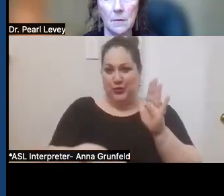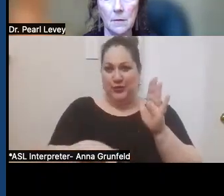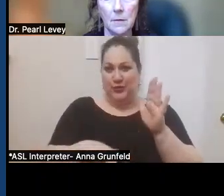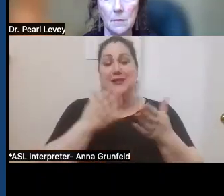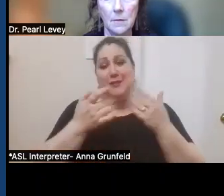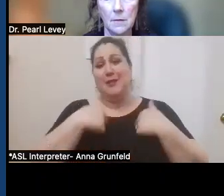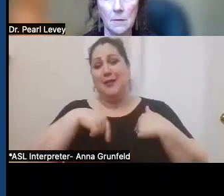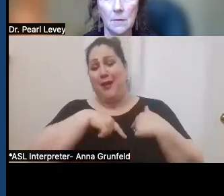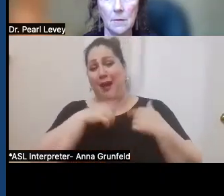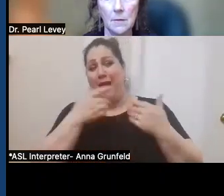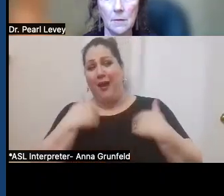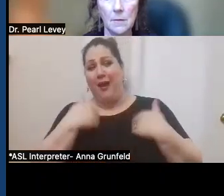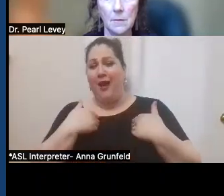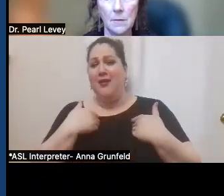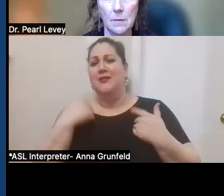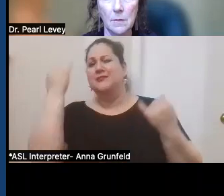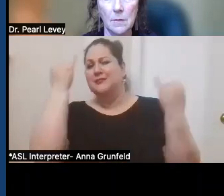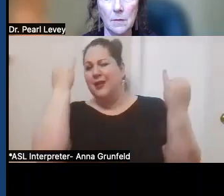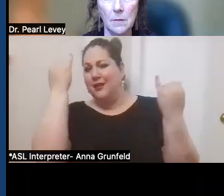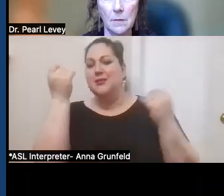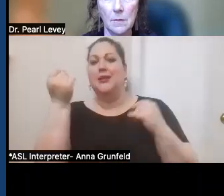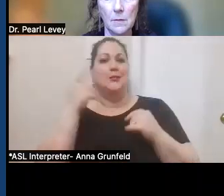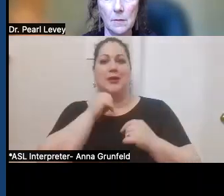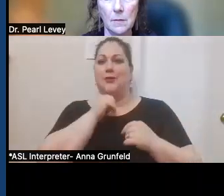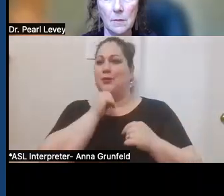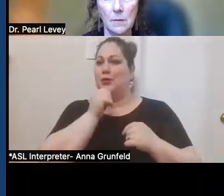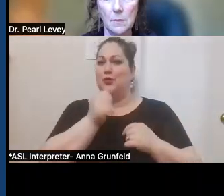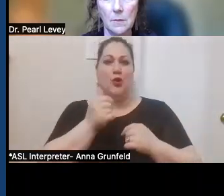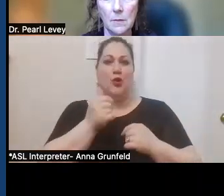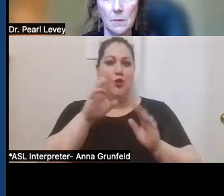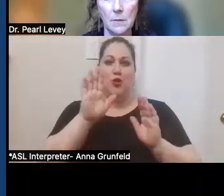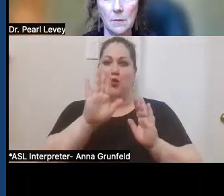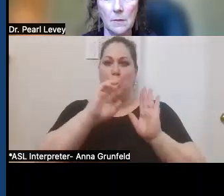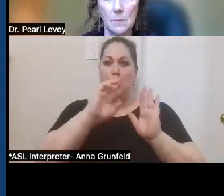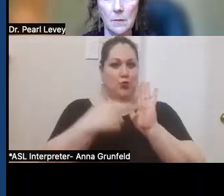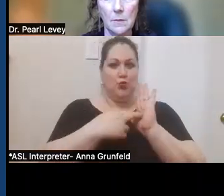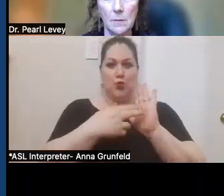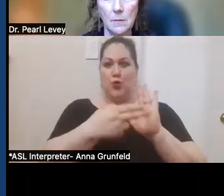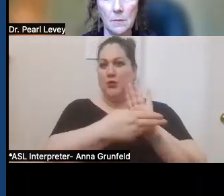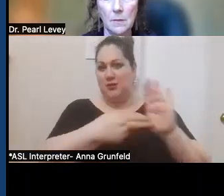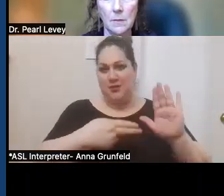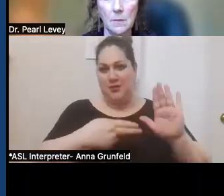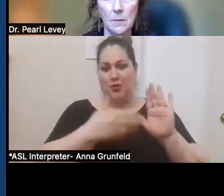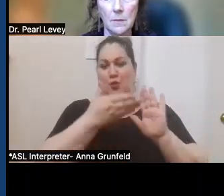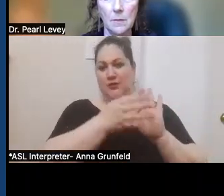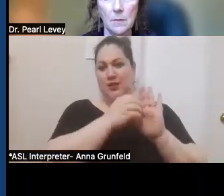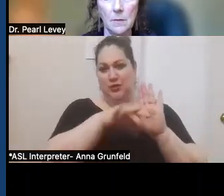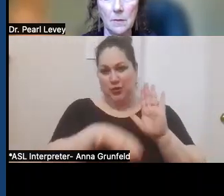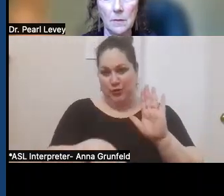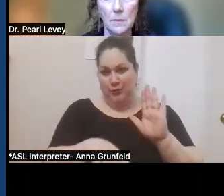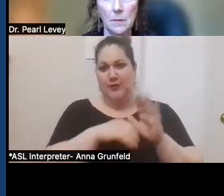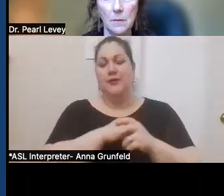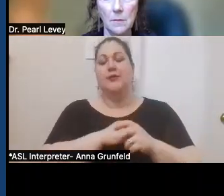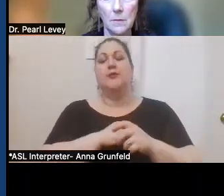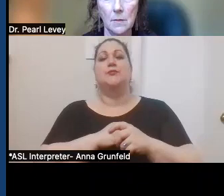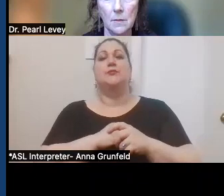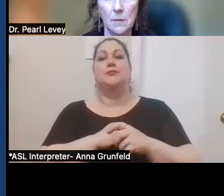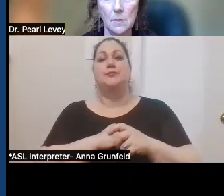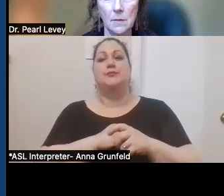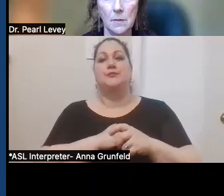And faculty, they need to respond appropriately to a disclosure and